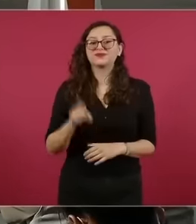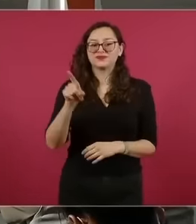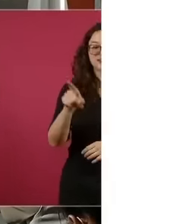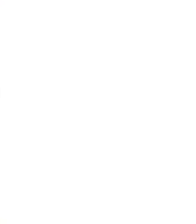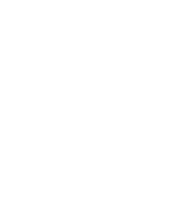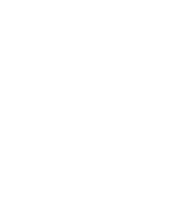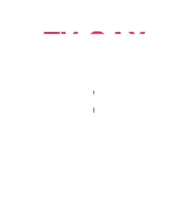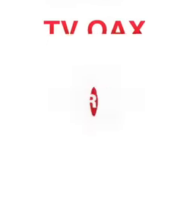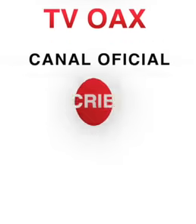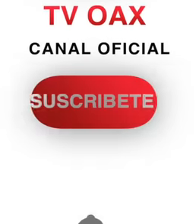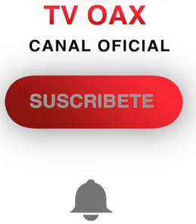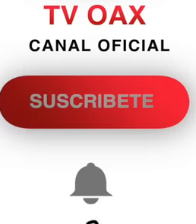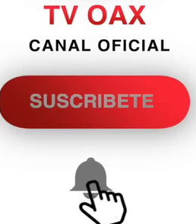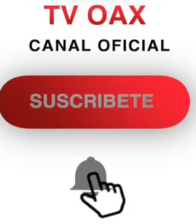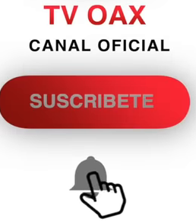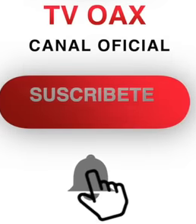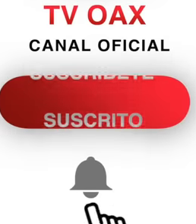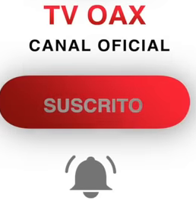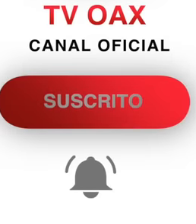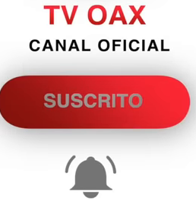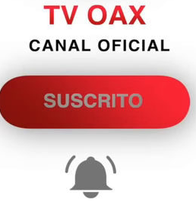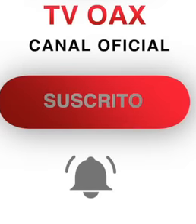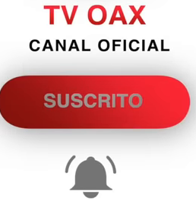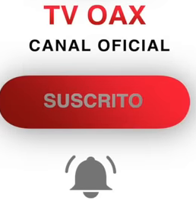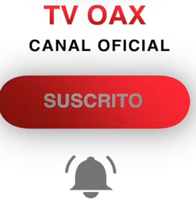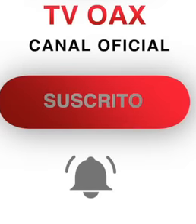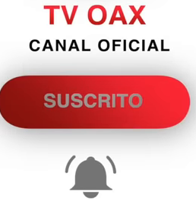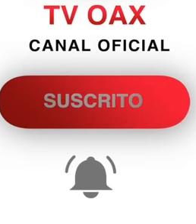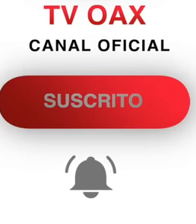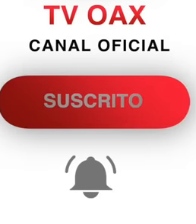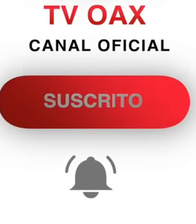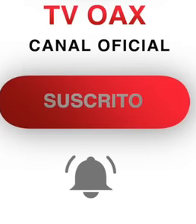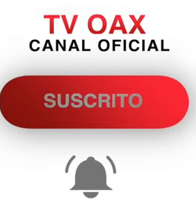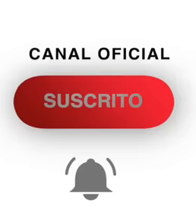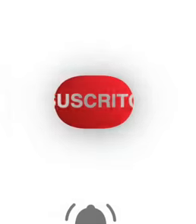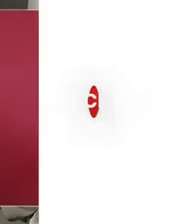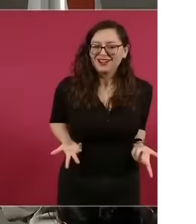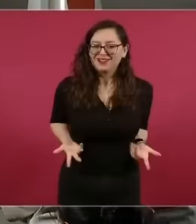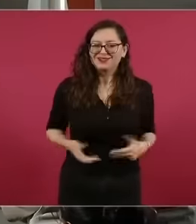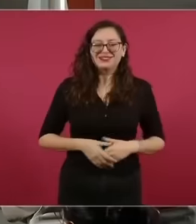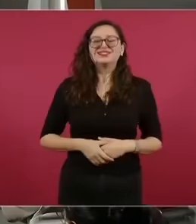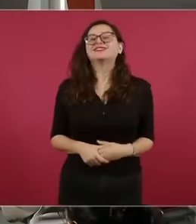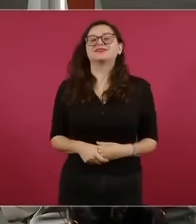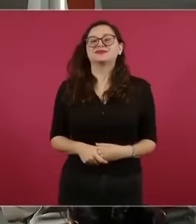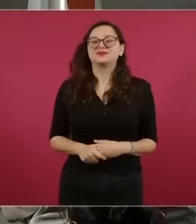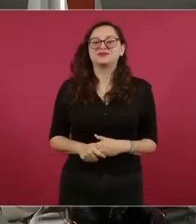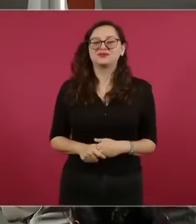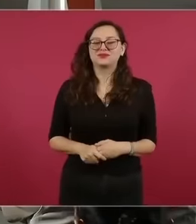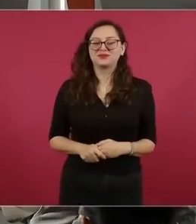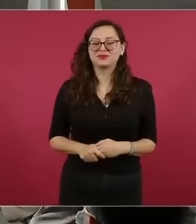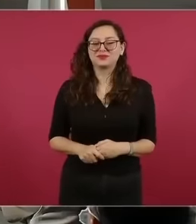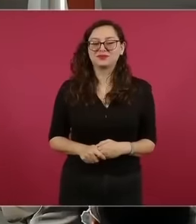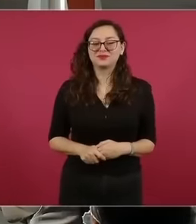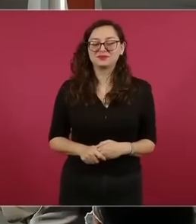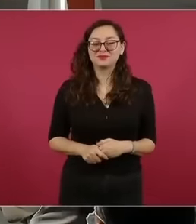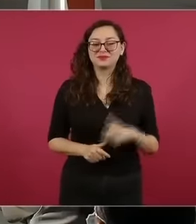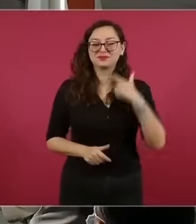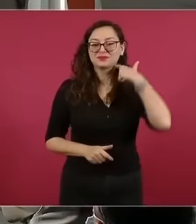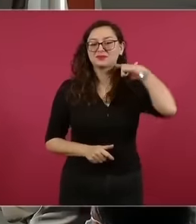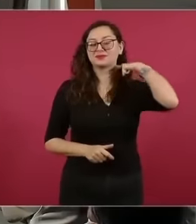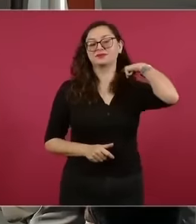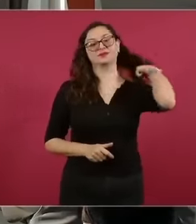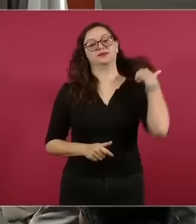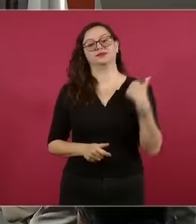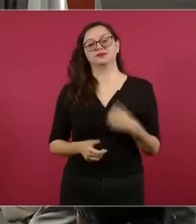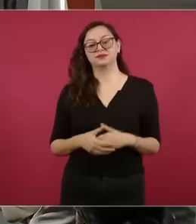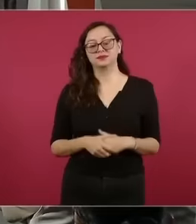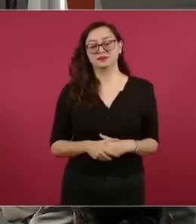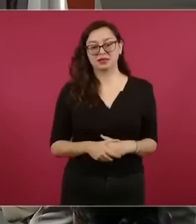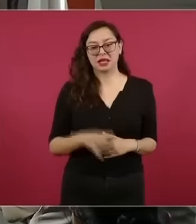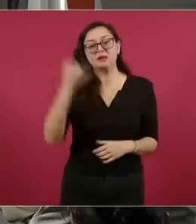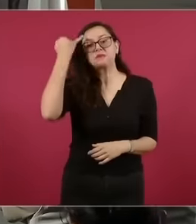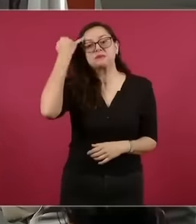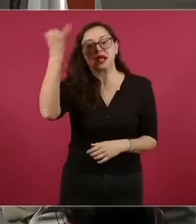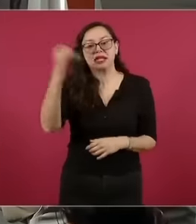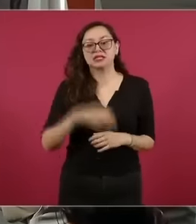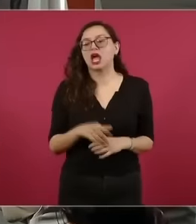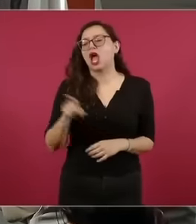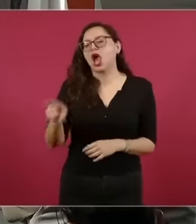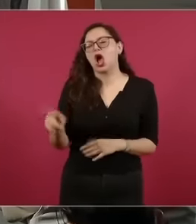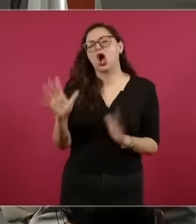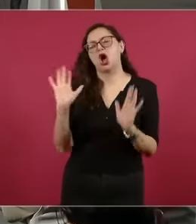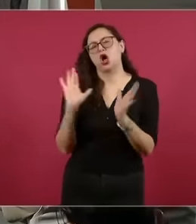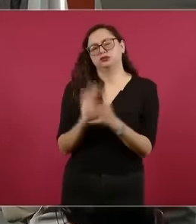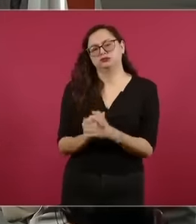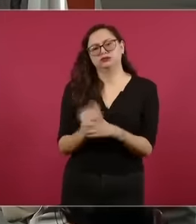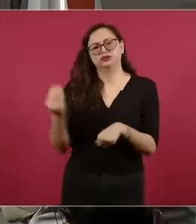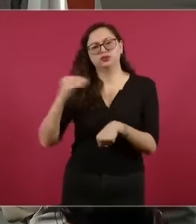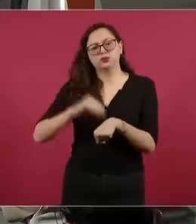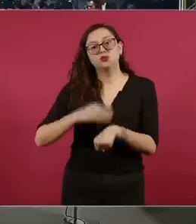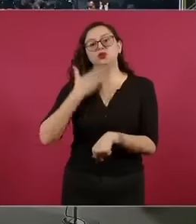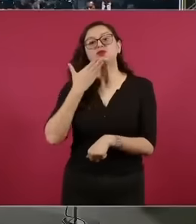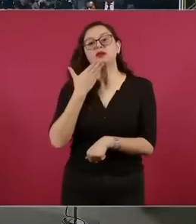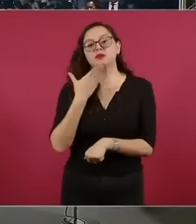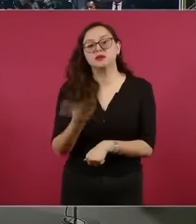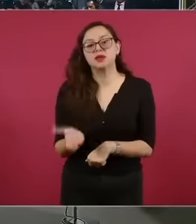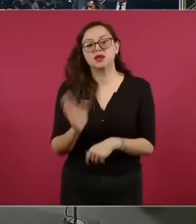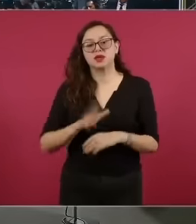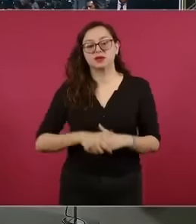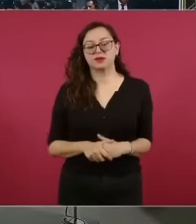there eh what This one, you should take care of him because this one has been very good to you, this one helps us